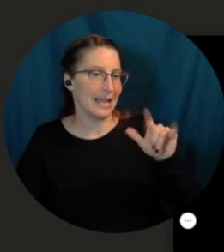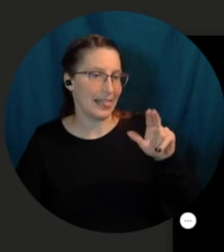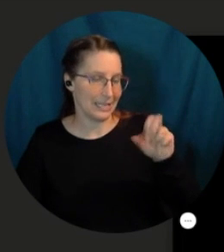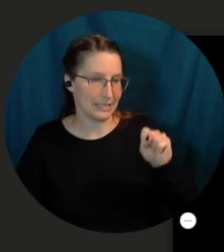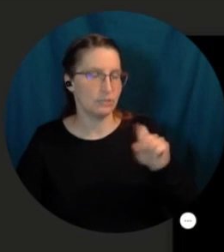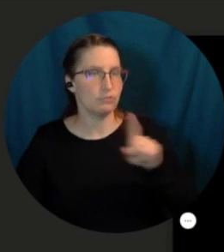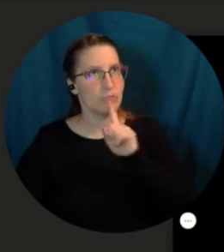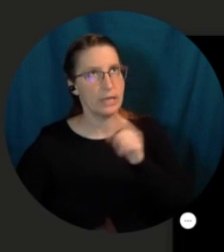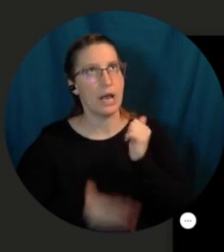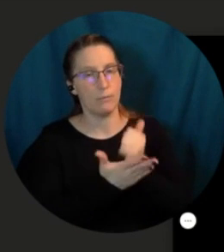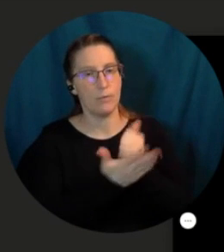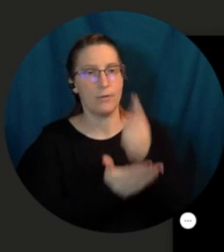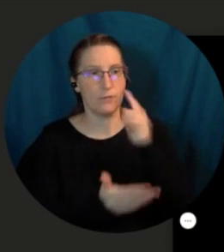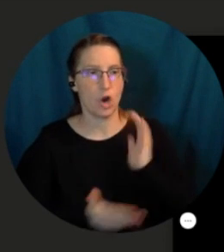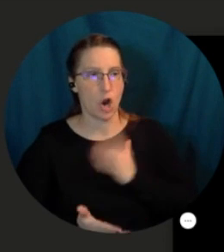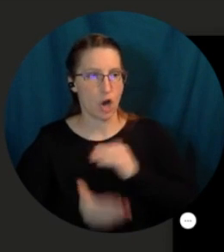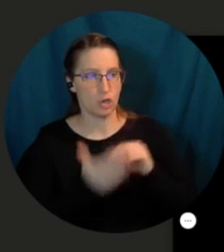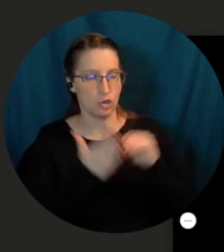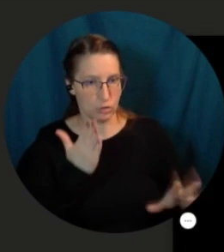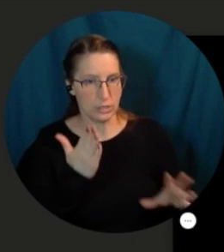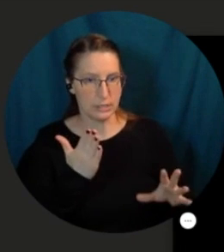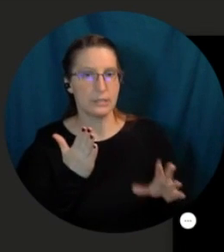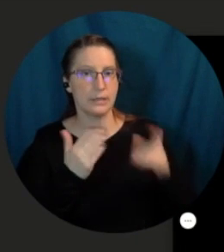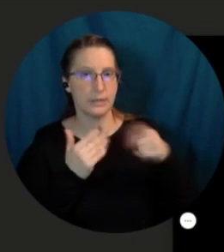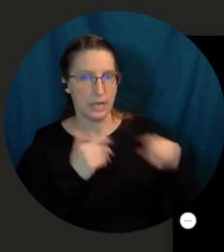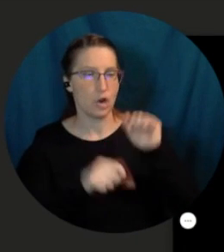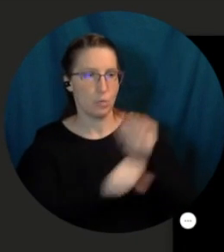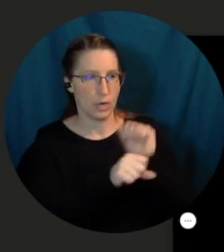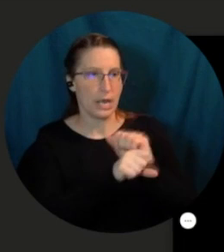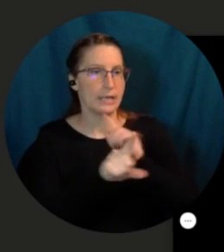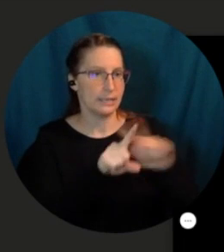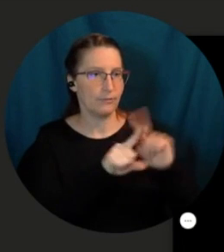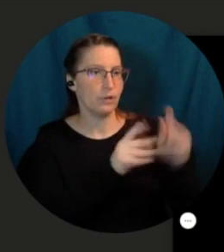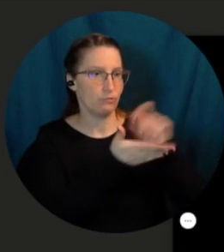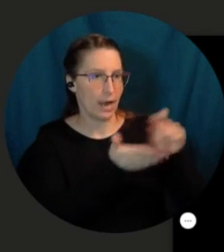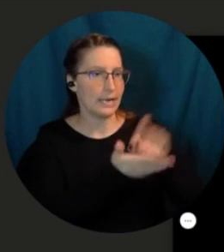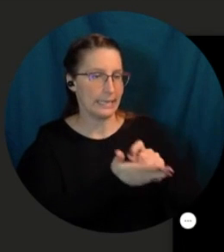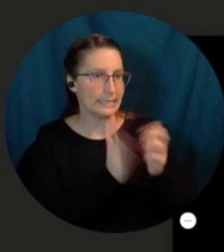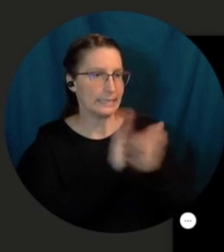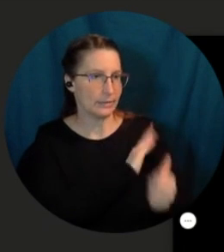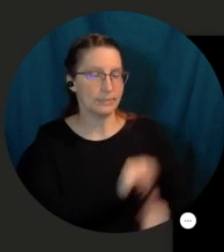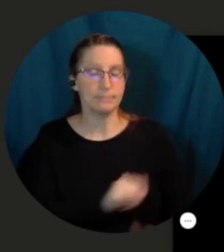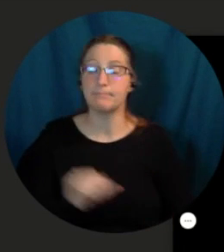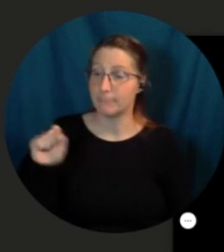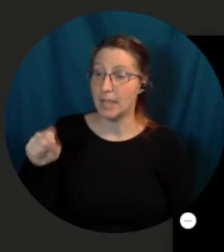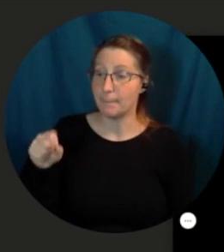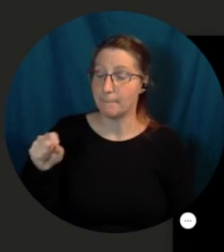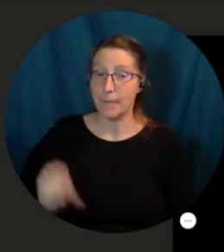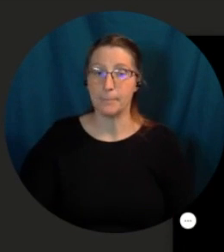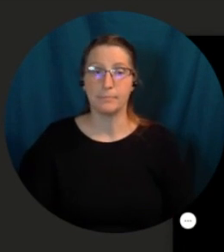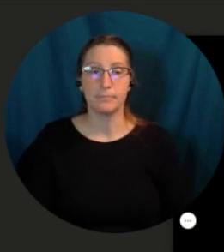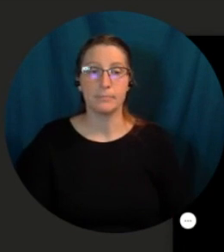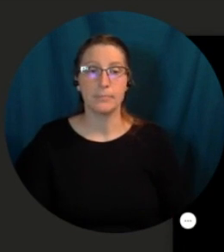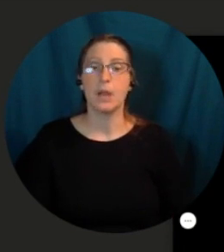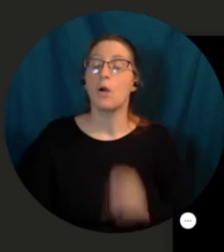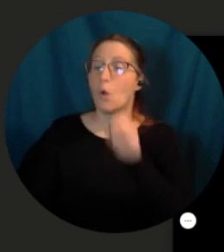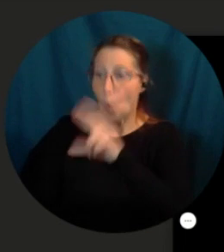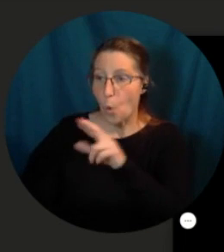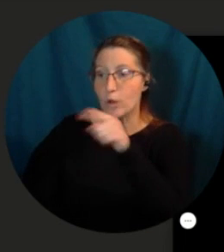doing some-- working on some writing skills. And with that, you have to get really good at practicing your mouse writing.